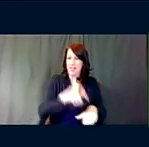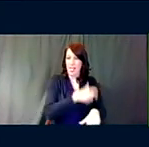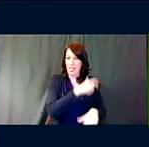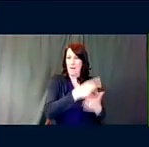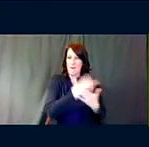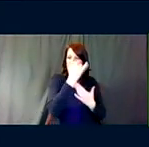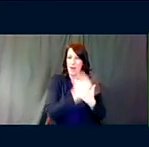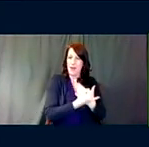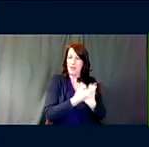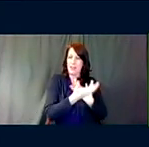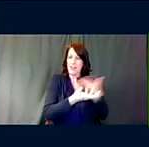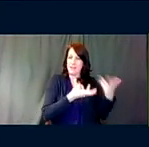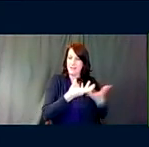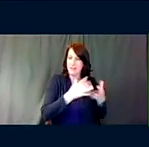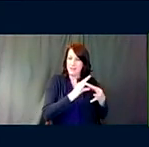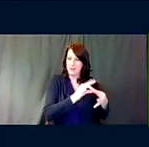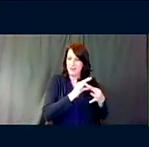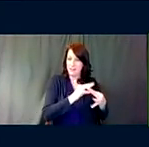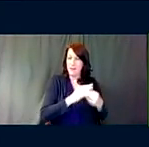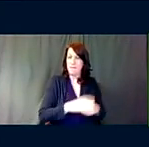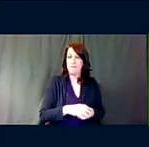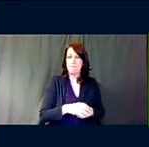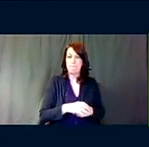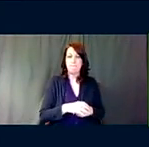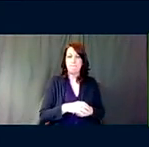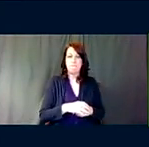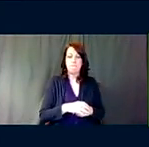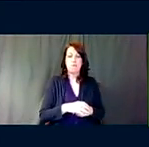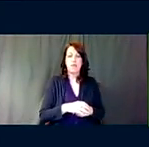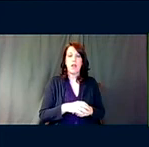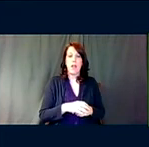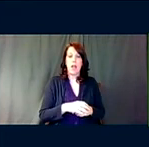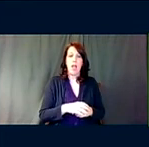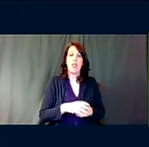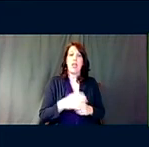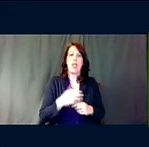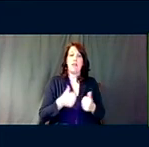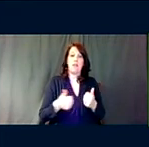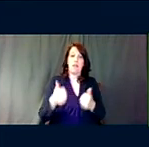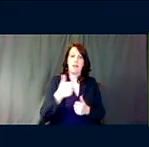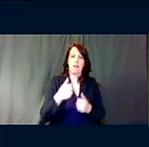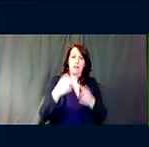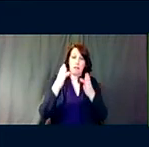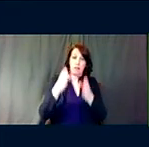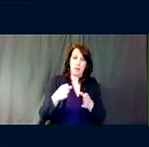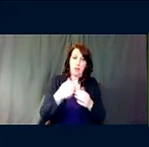THIS LONG PROJECT AND HANGING